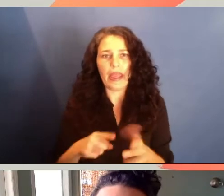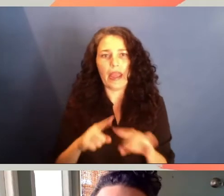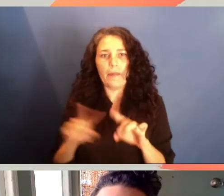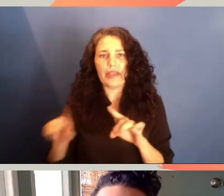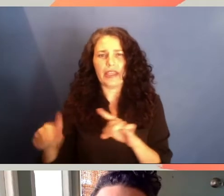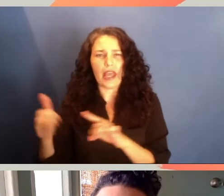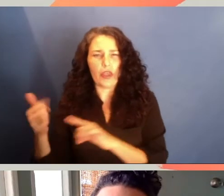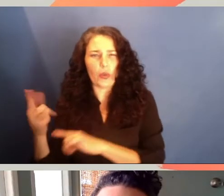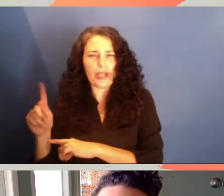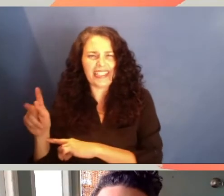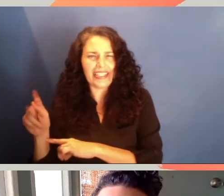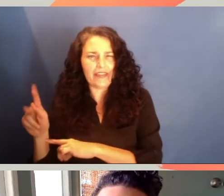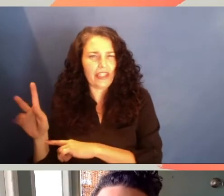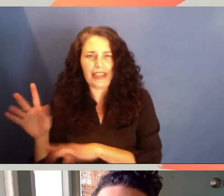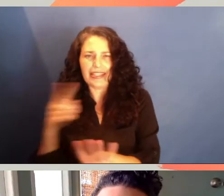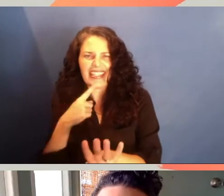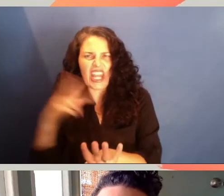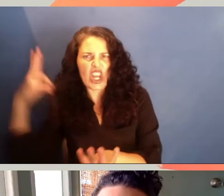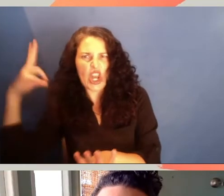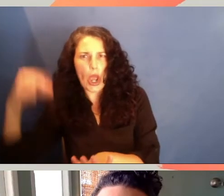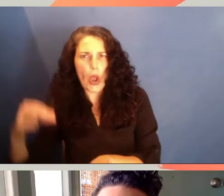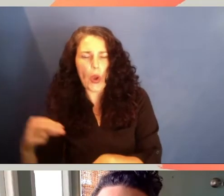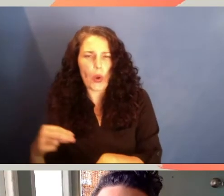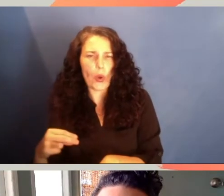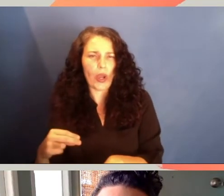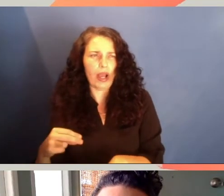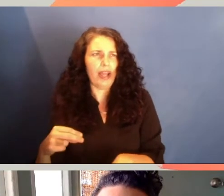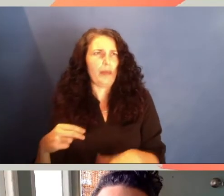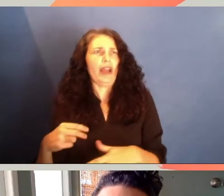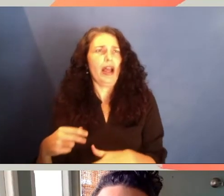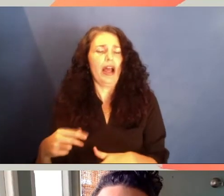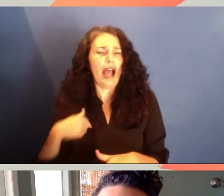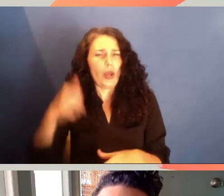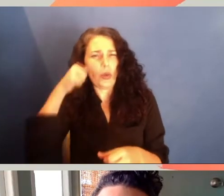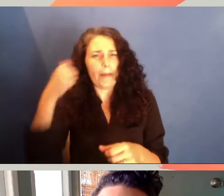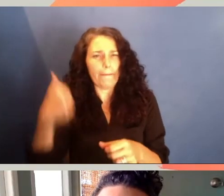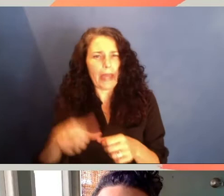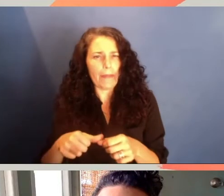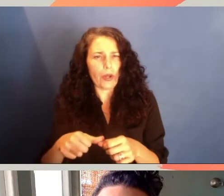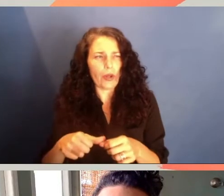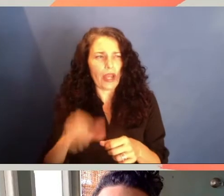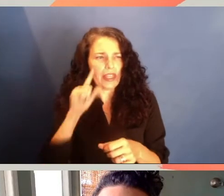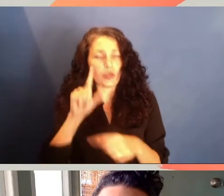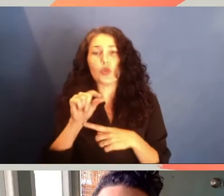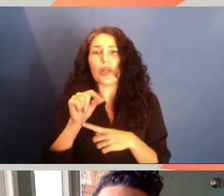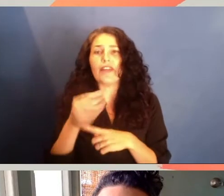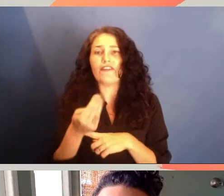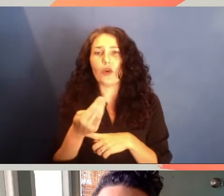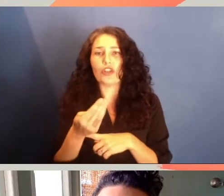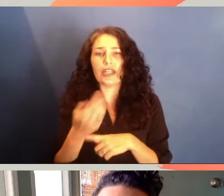And I remember when we got, it was in 2014 and we got to light the Empire State Building purple